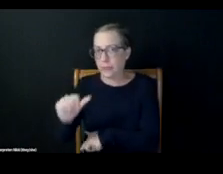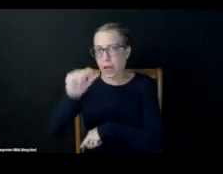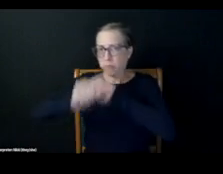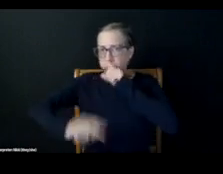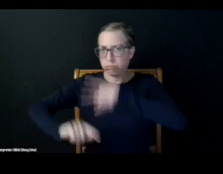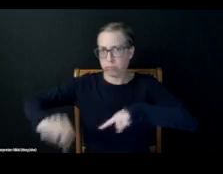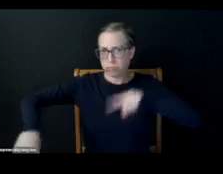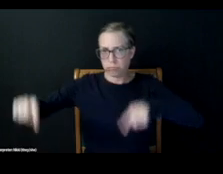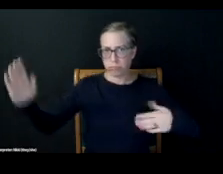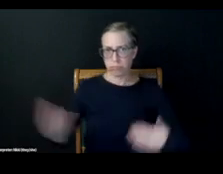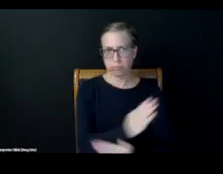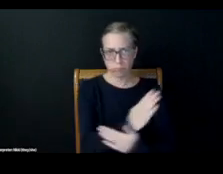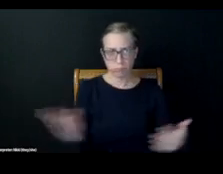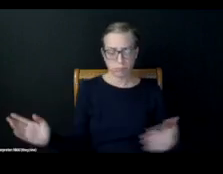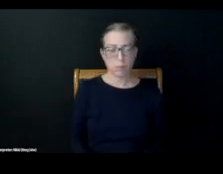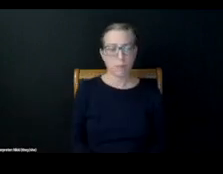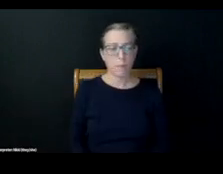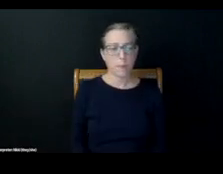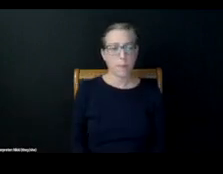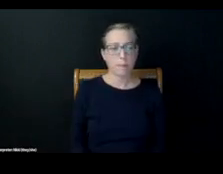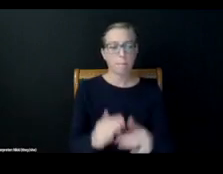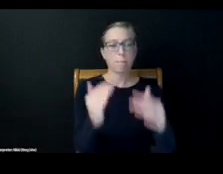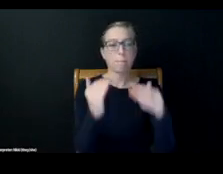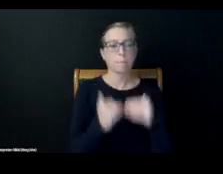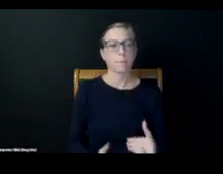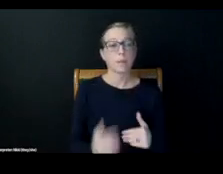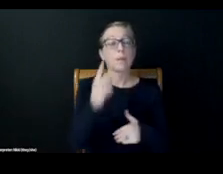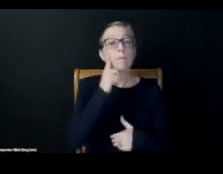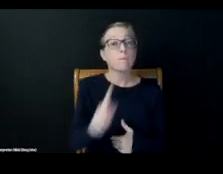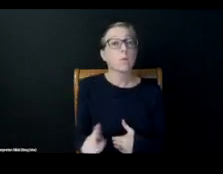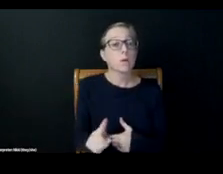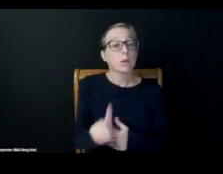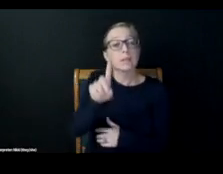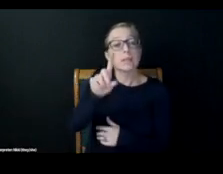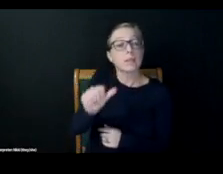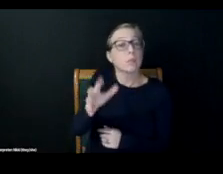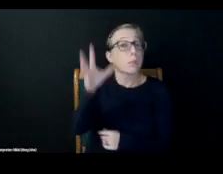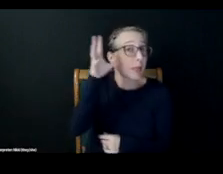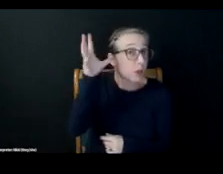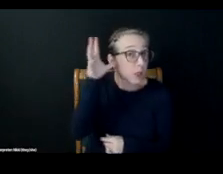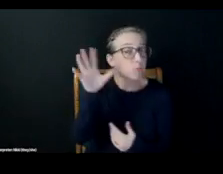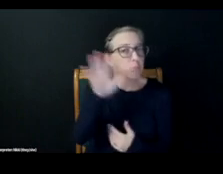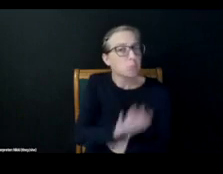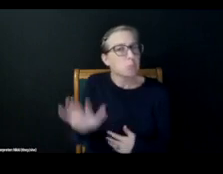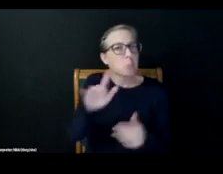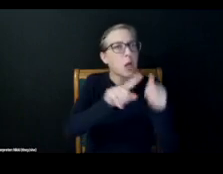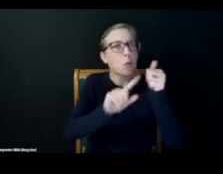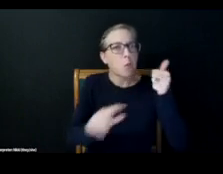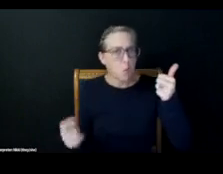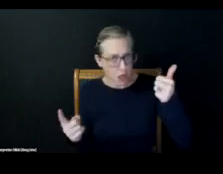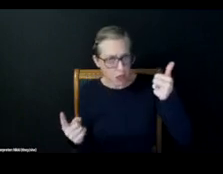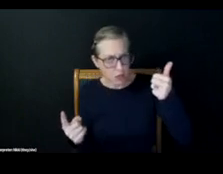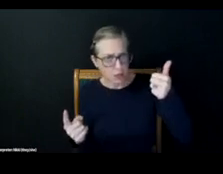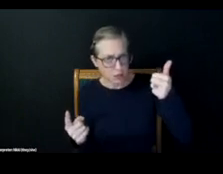about one in ten children in the US have a disabled parent. Based on the research conducted by my colleagues here at